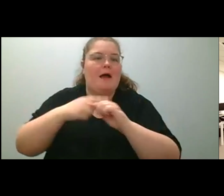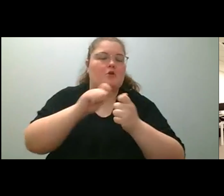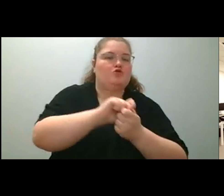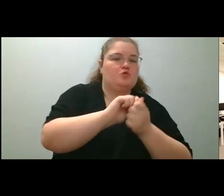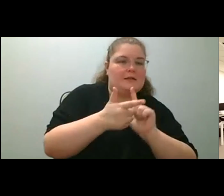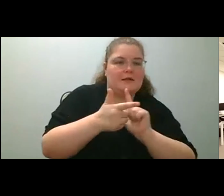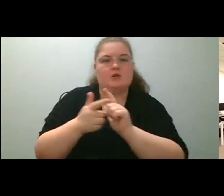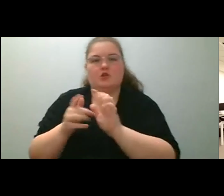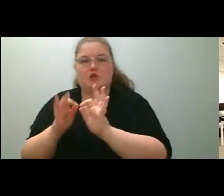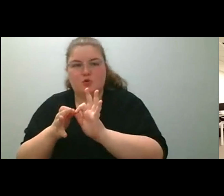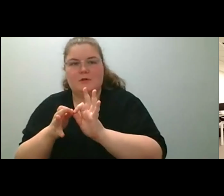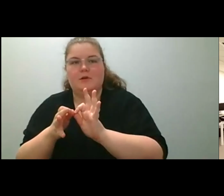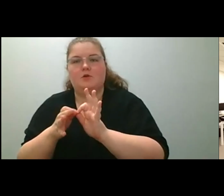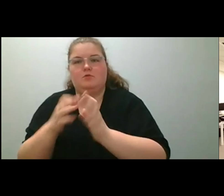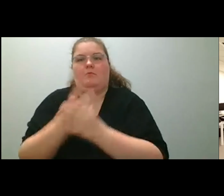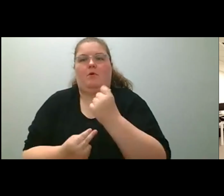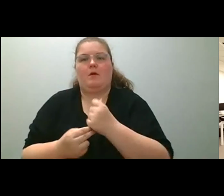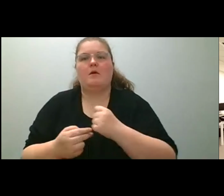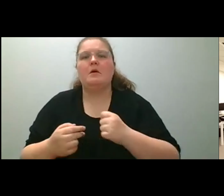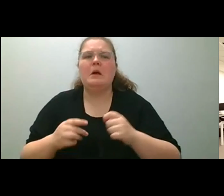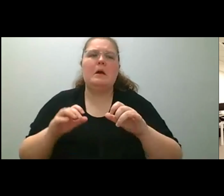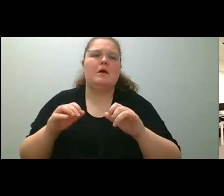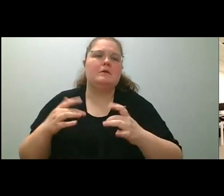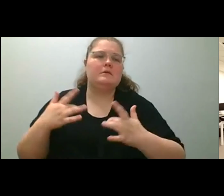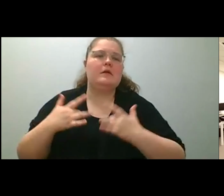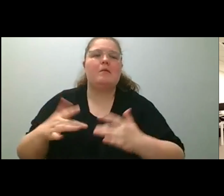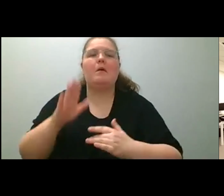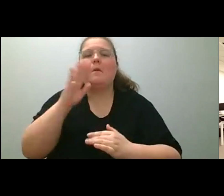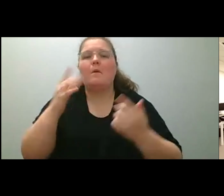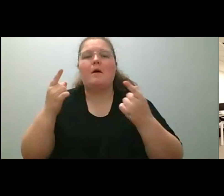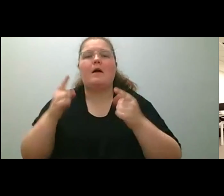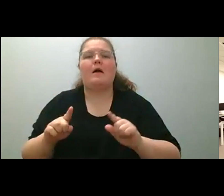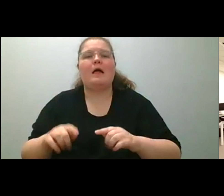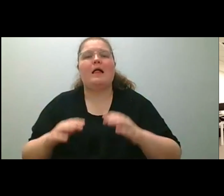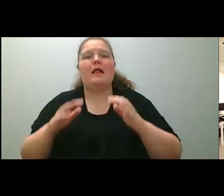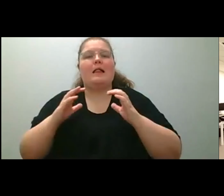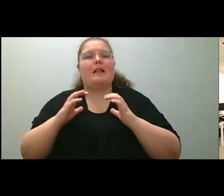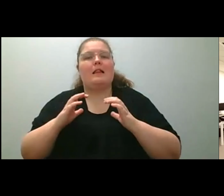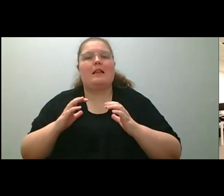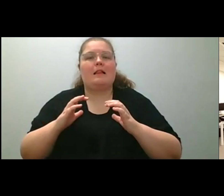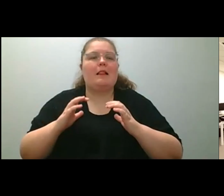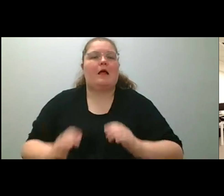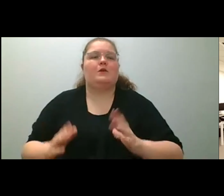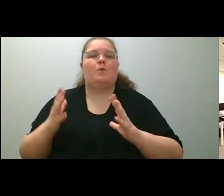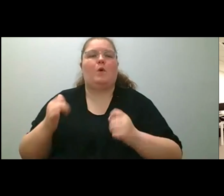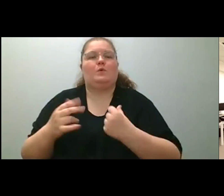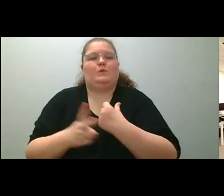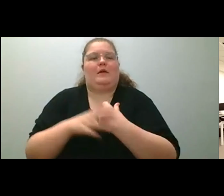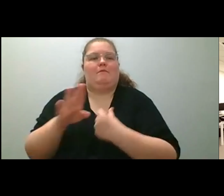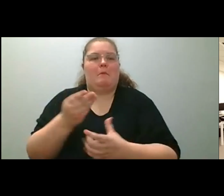And one thing that commonly comes up is clients wanting to save money on project management time,